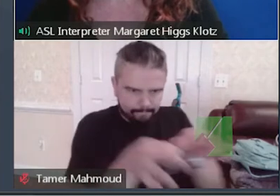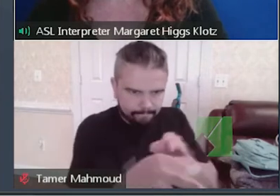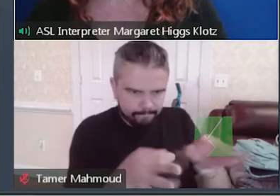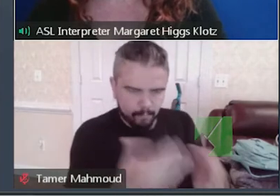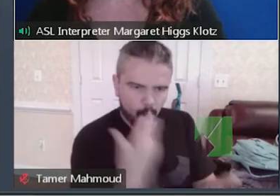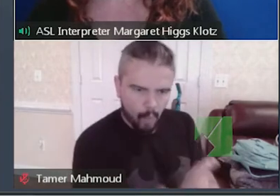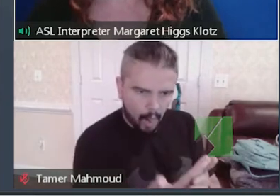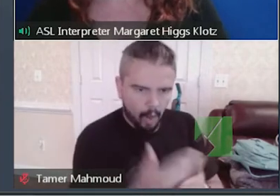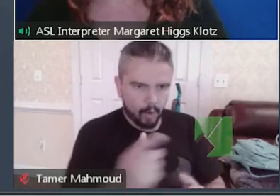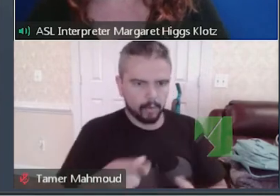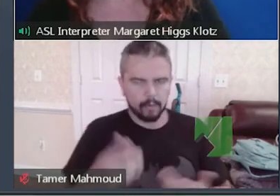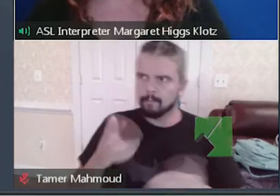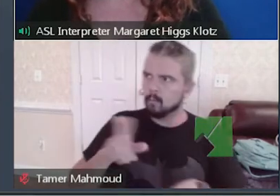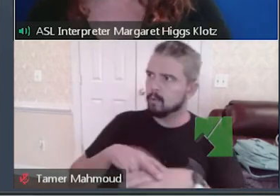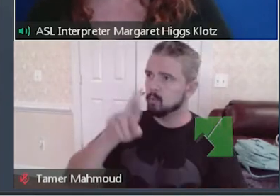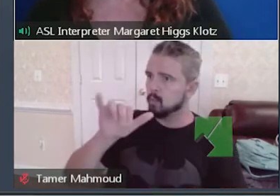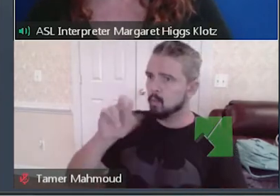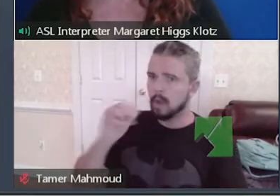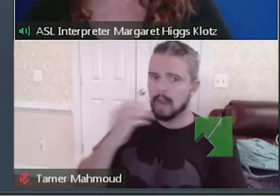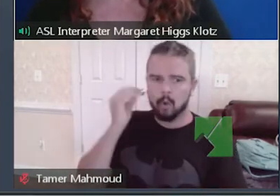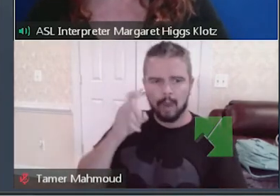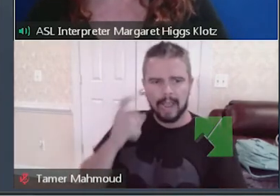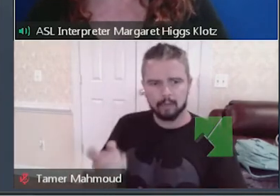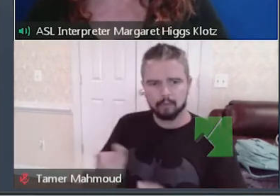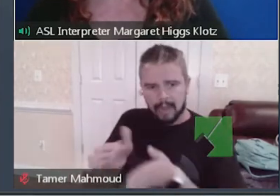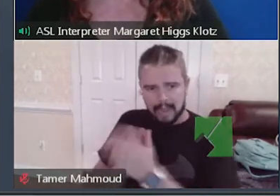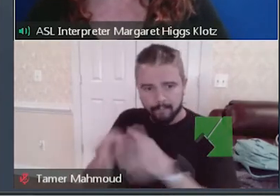And I feel like the County didn't address that clearly